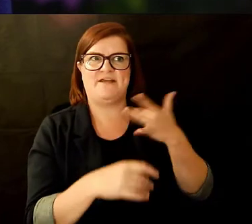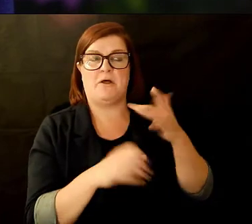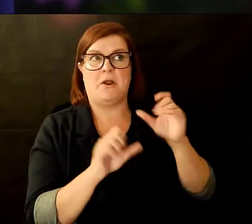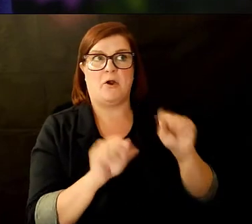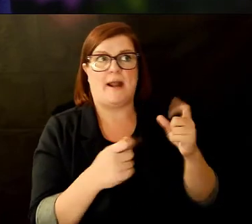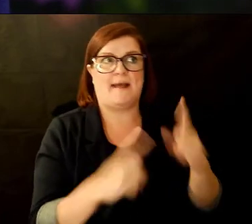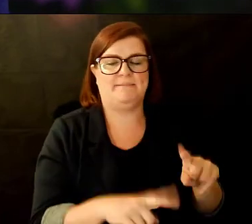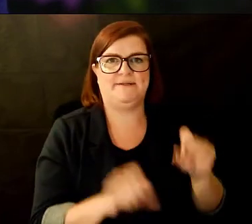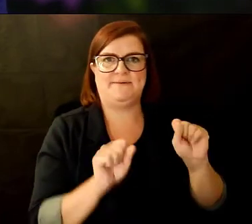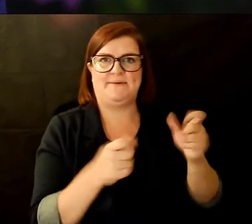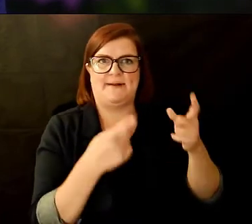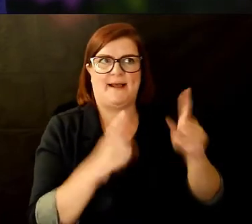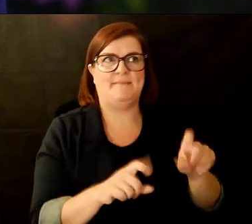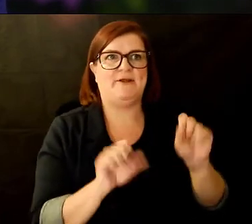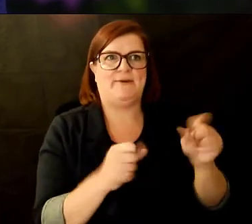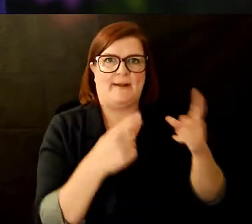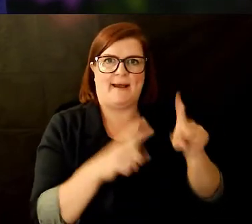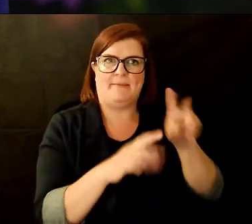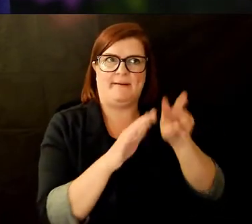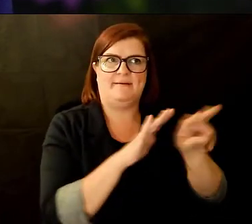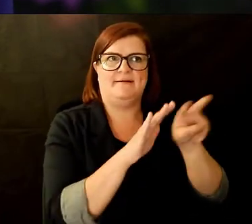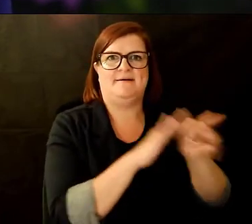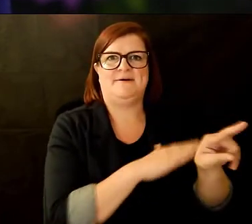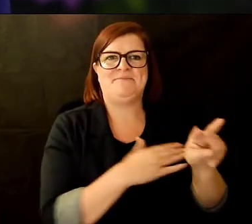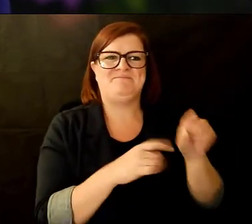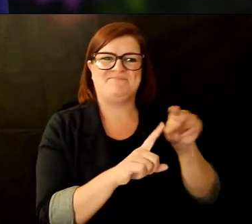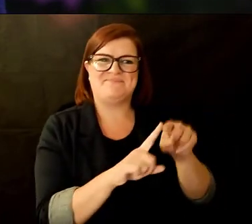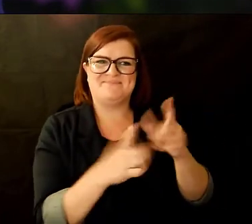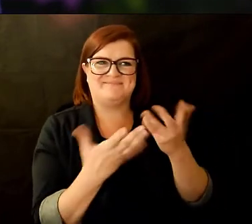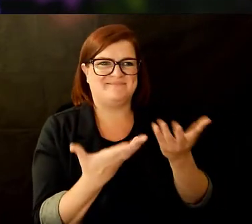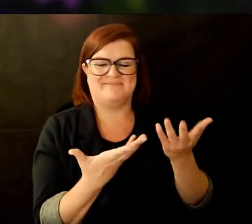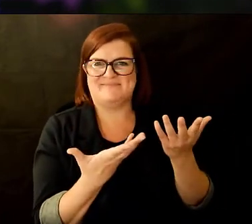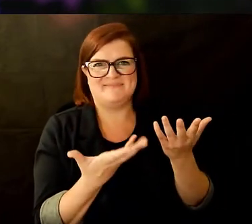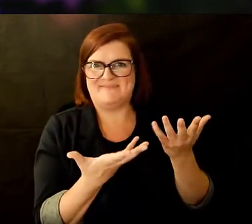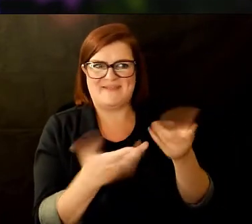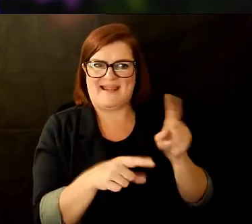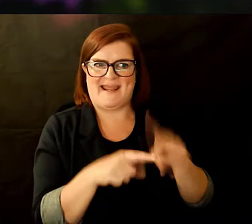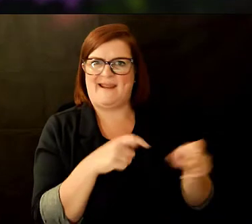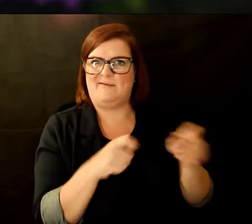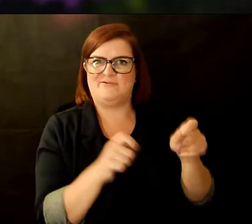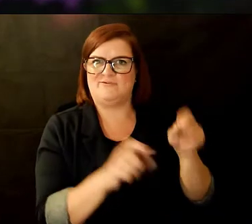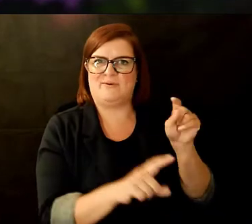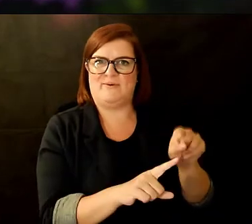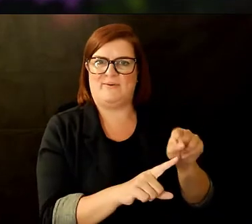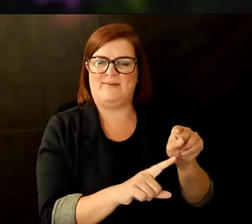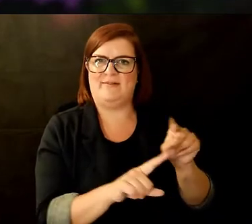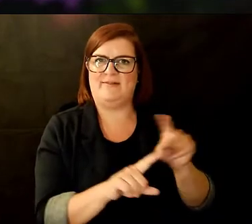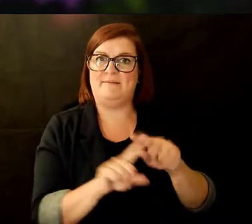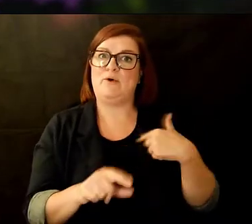Those are the things that we really don't have any control over, but we can yet